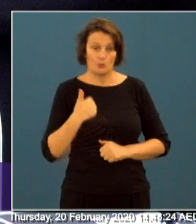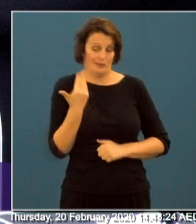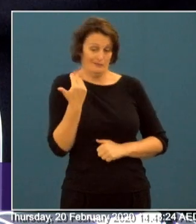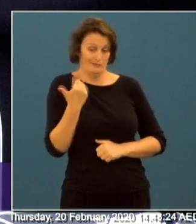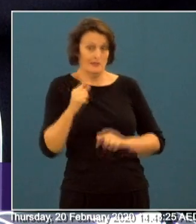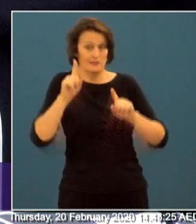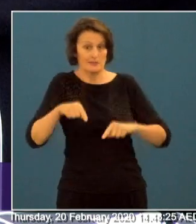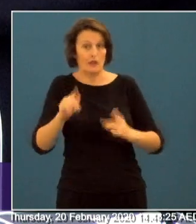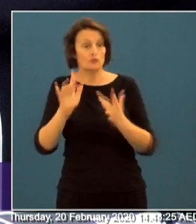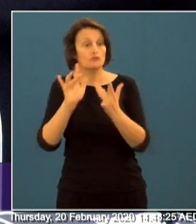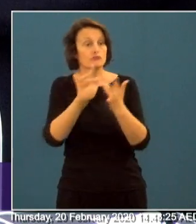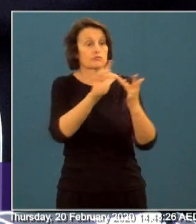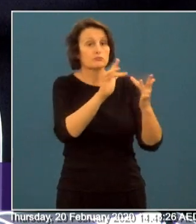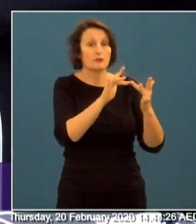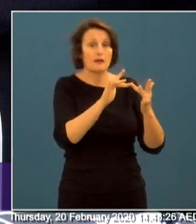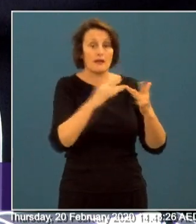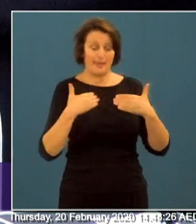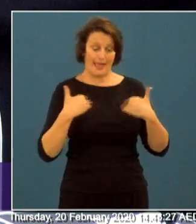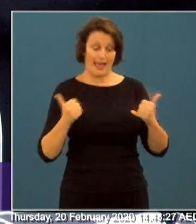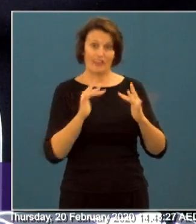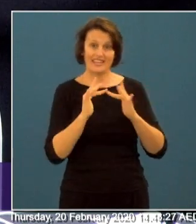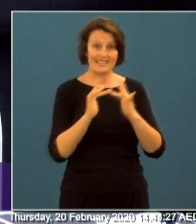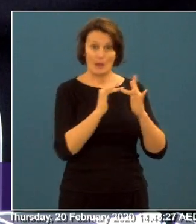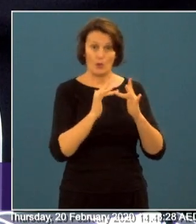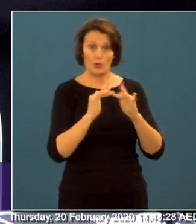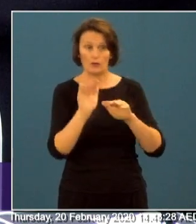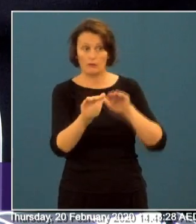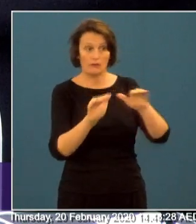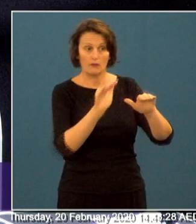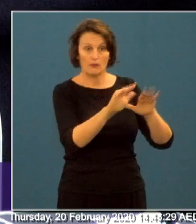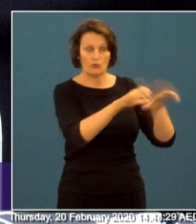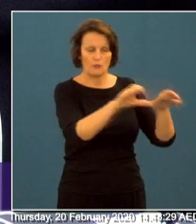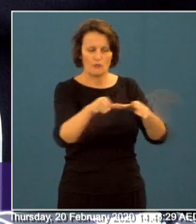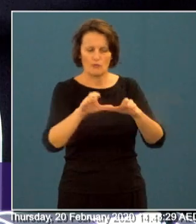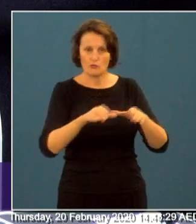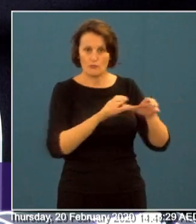Primary Health Network and we'll be delivering some training sessions to the GPs in the area.